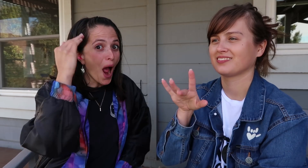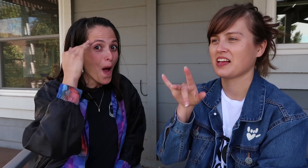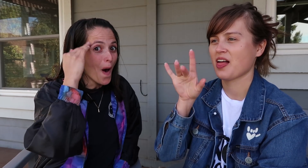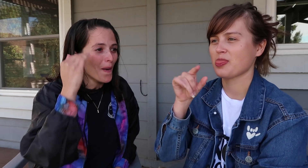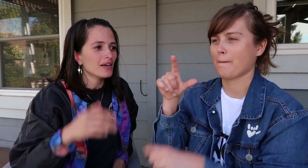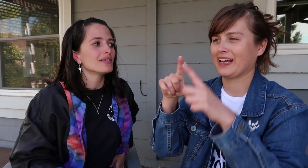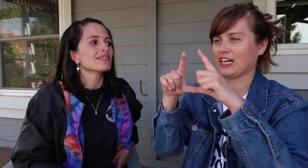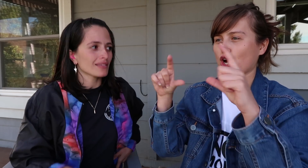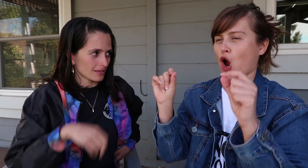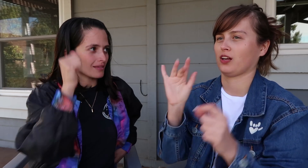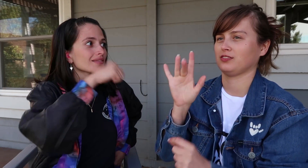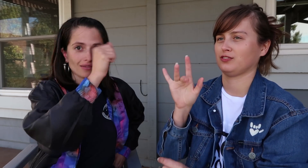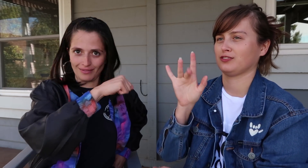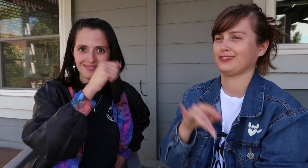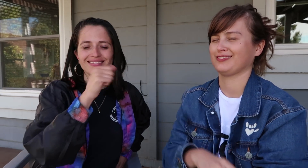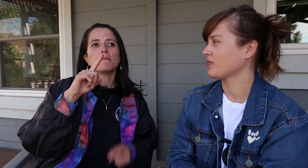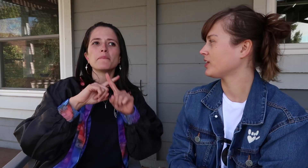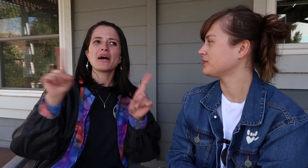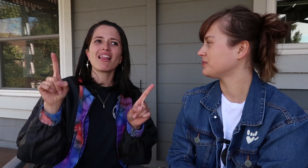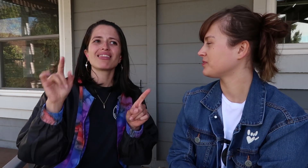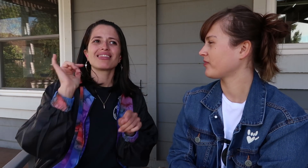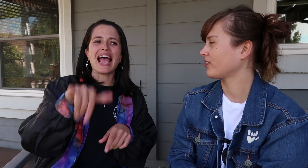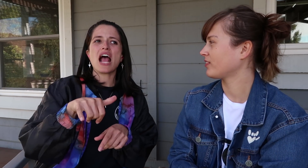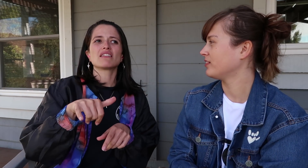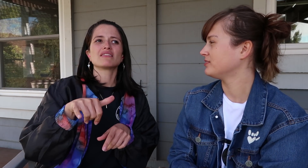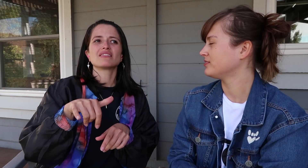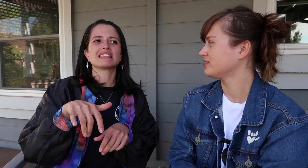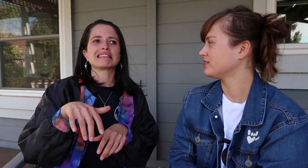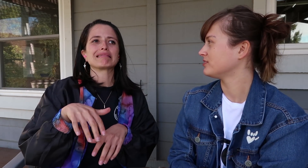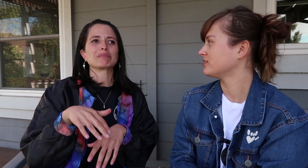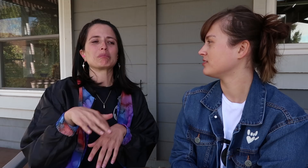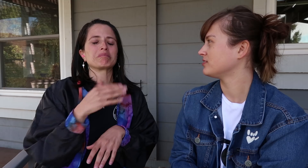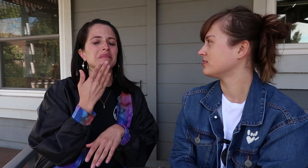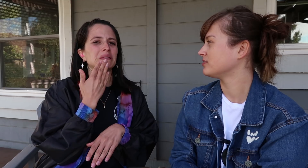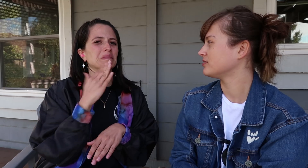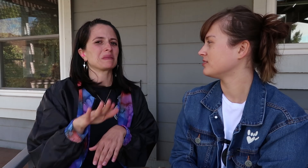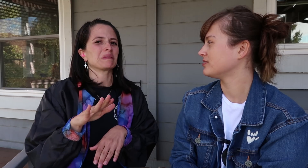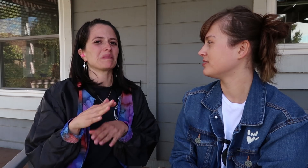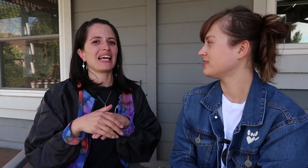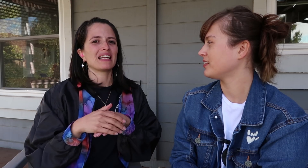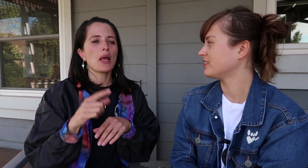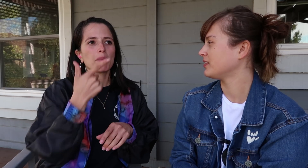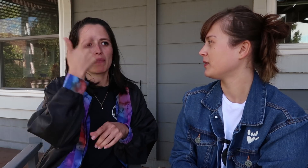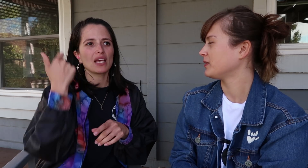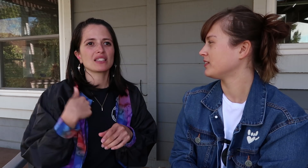Playing the pity card. JESSICA: Yes! But that was bad because-